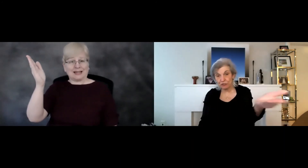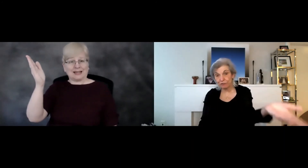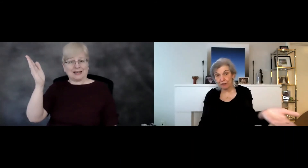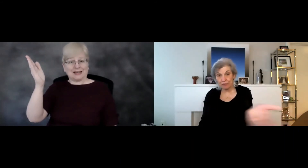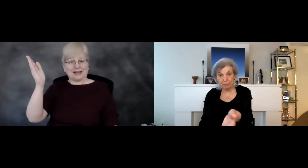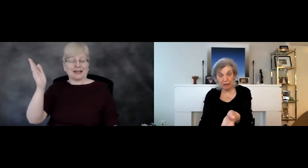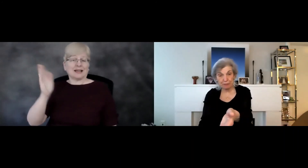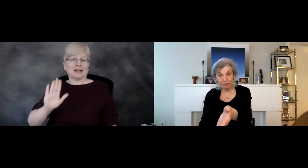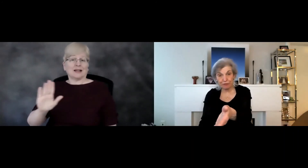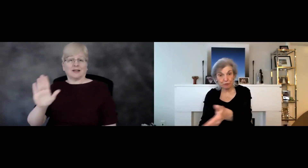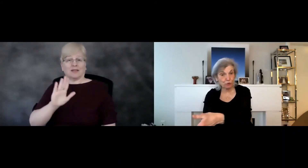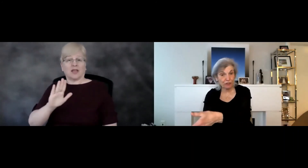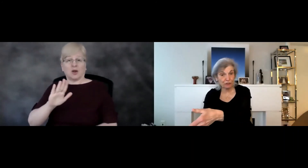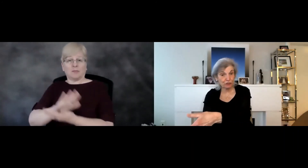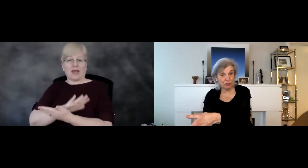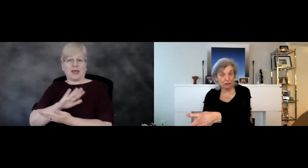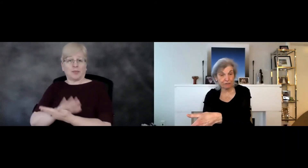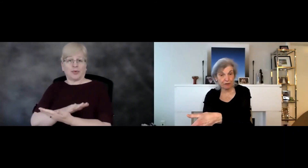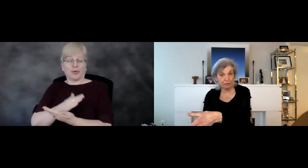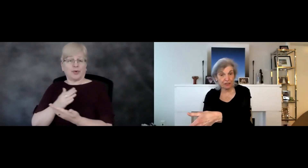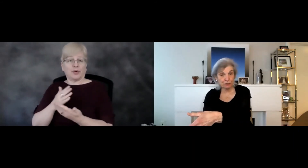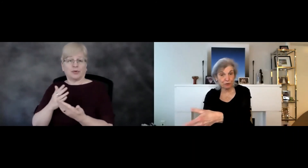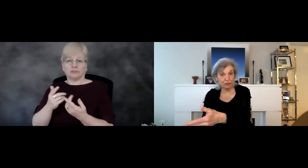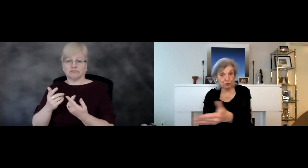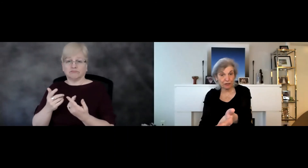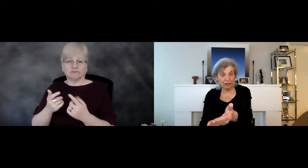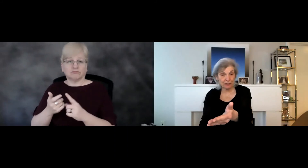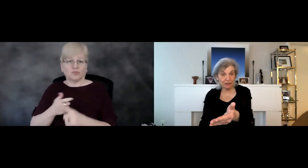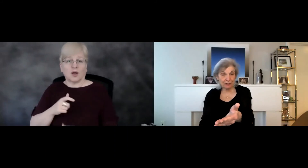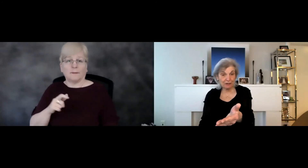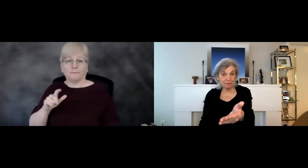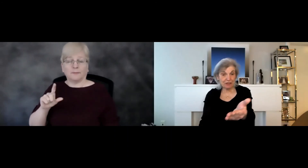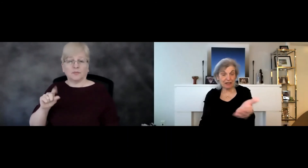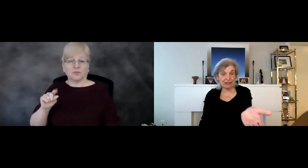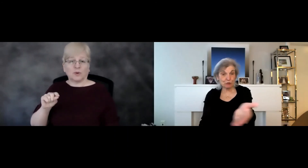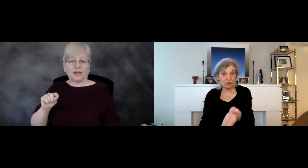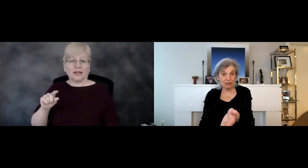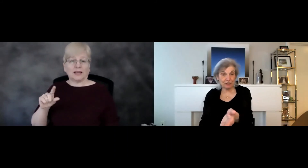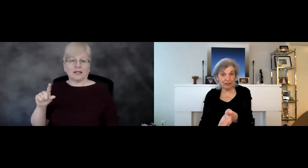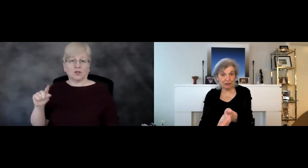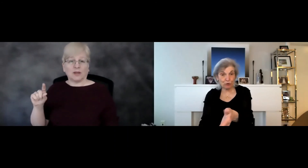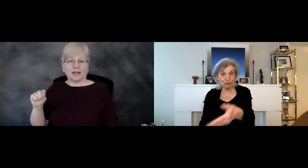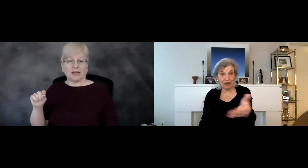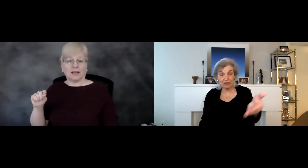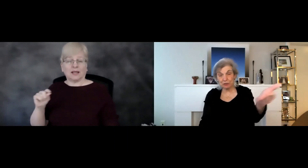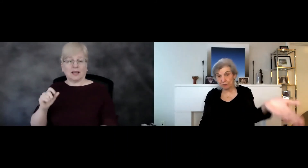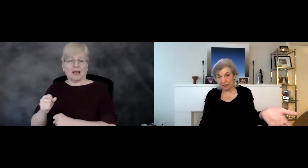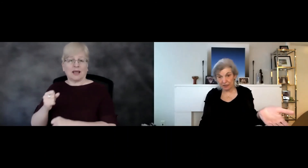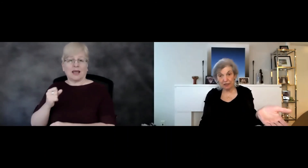from their paper from the 2020 annual meeting that was not to be